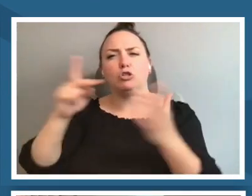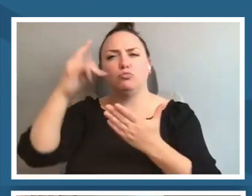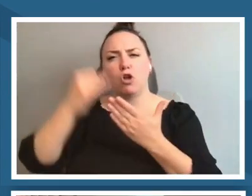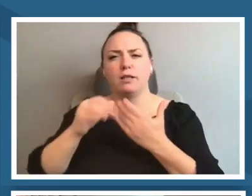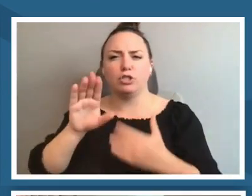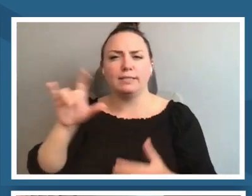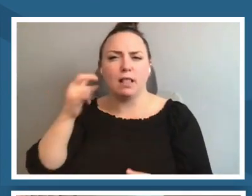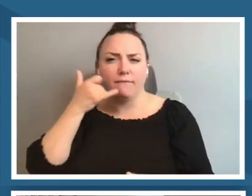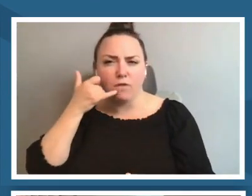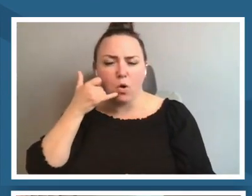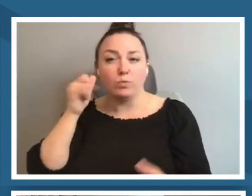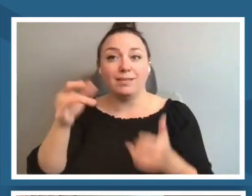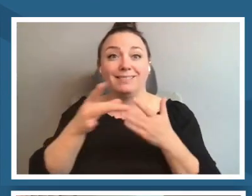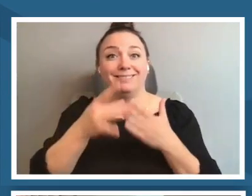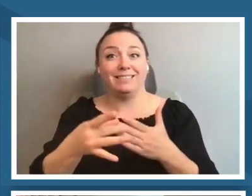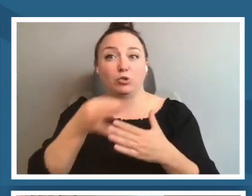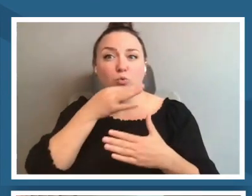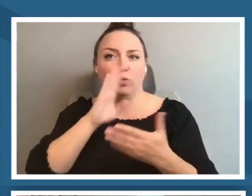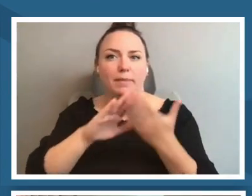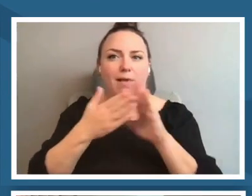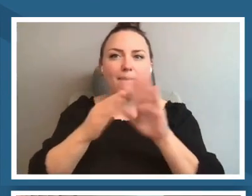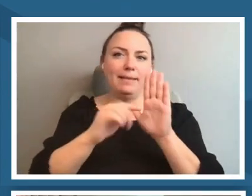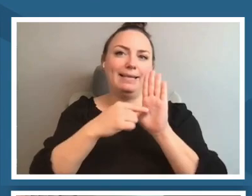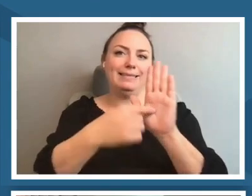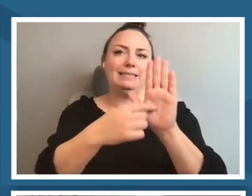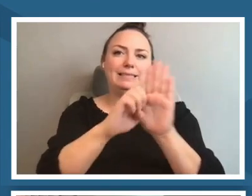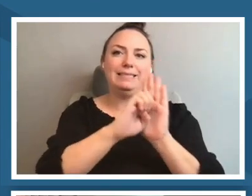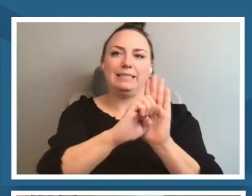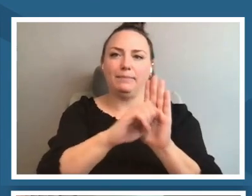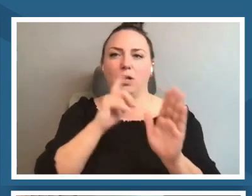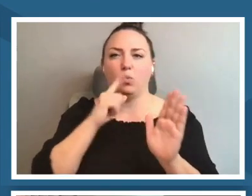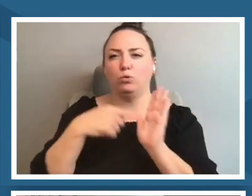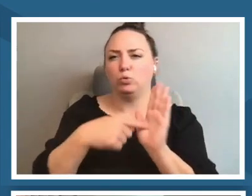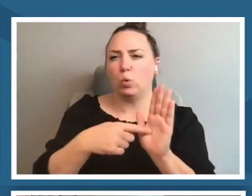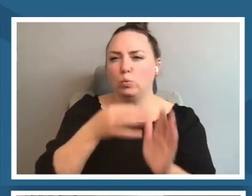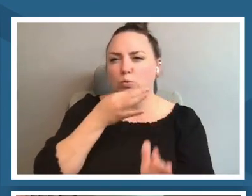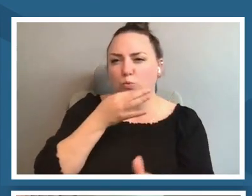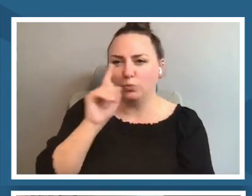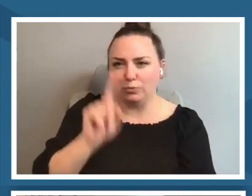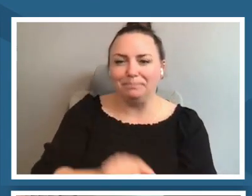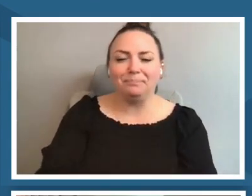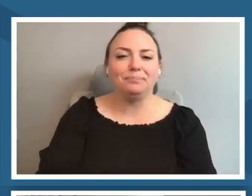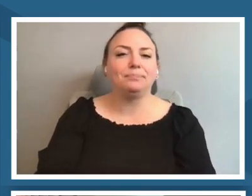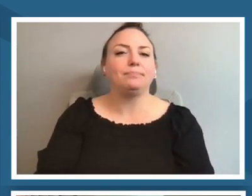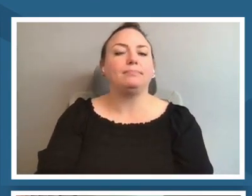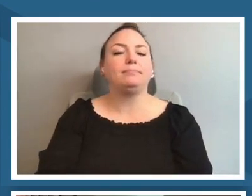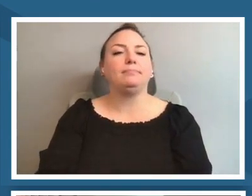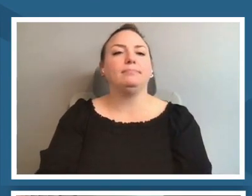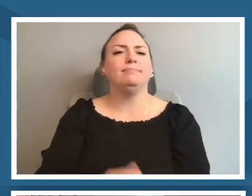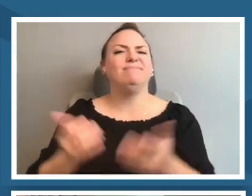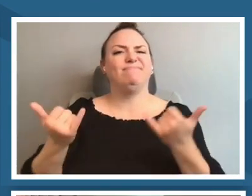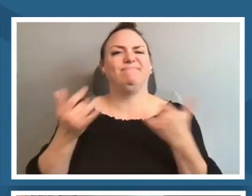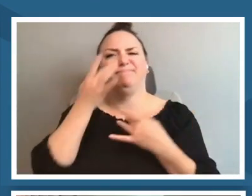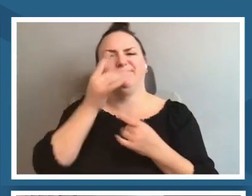to an exhibit that i will talk about shortly but here we were interested in how do